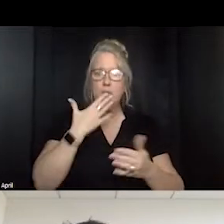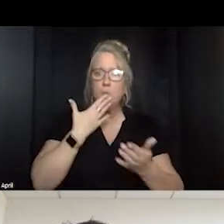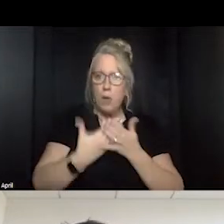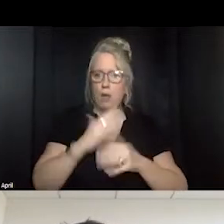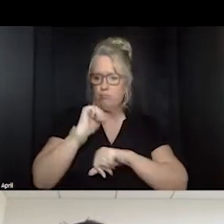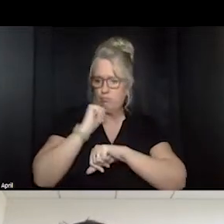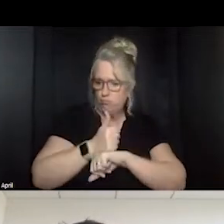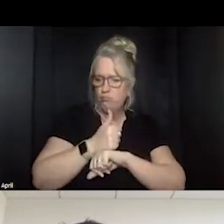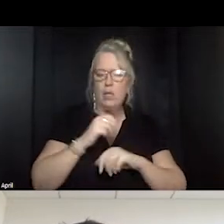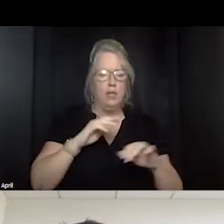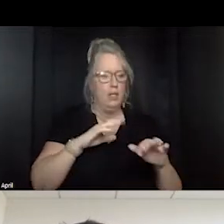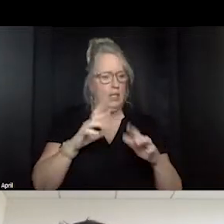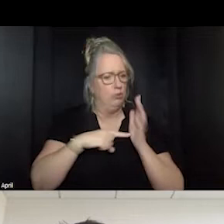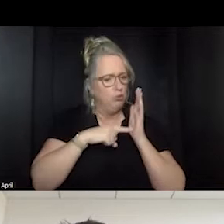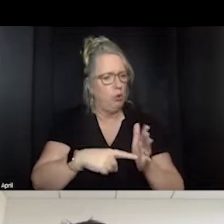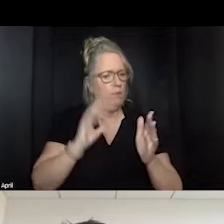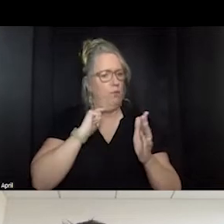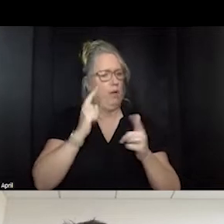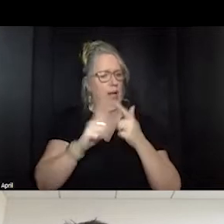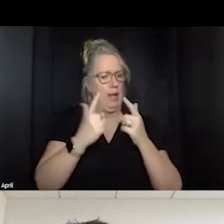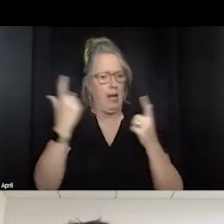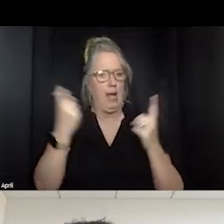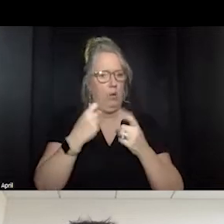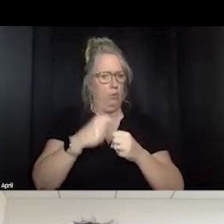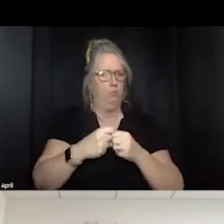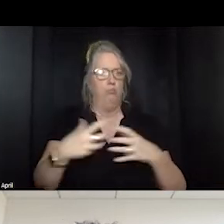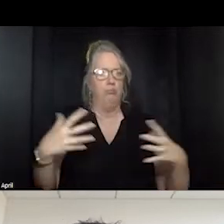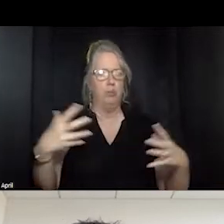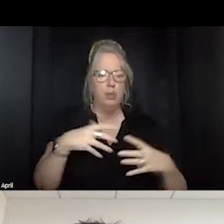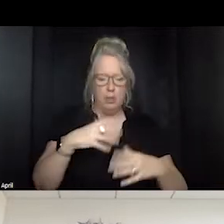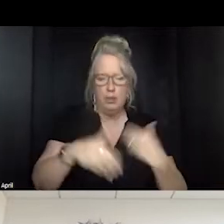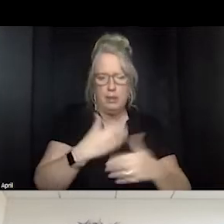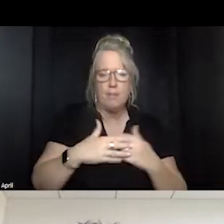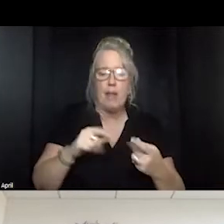TO OUR UNPRECEDENTED GROWTH IN THE MARKET. SECOND THING WE SAID IS WE ARE GOING TO DO, IS THAT WE